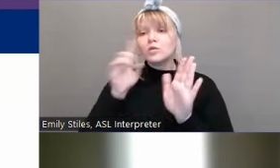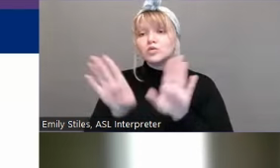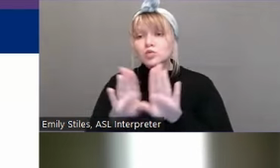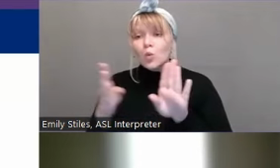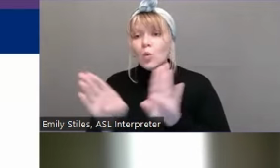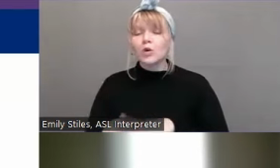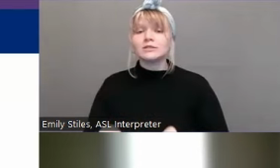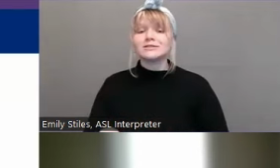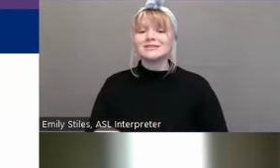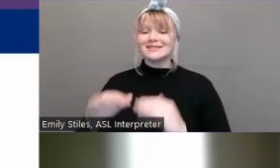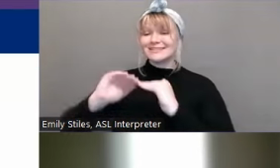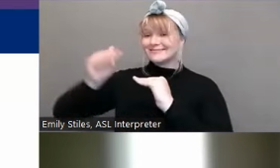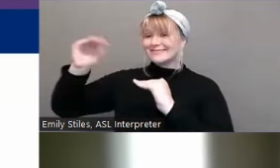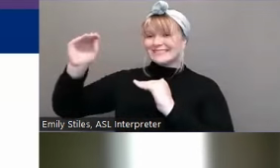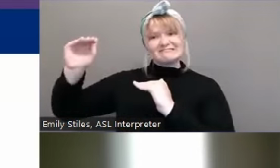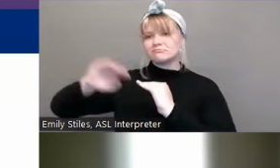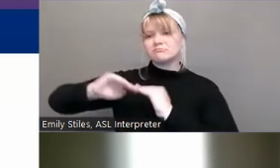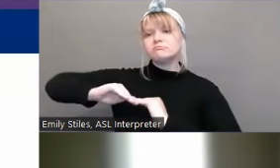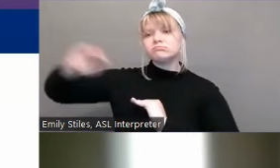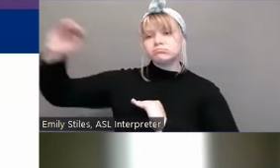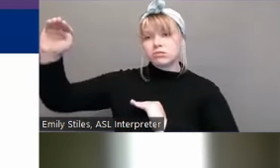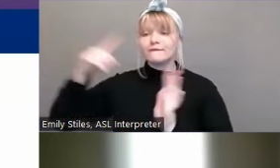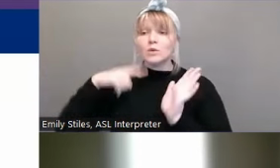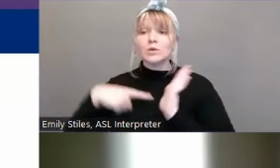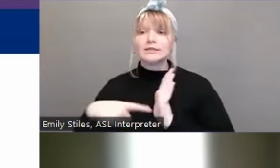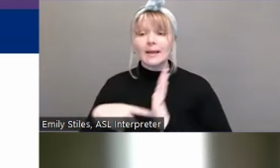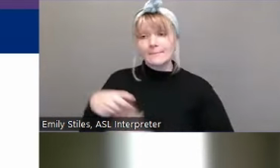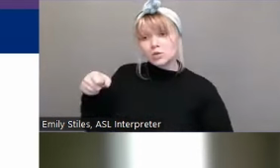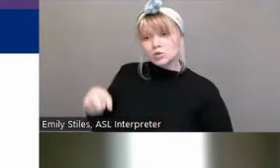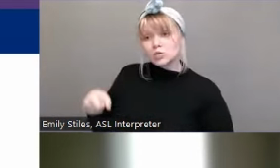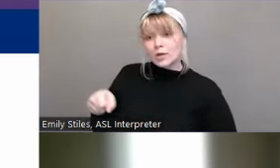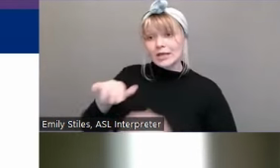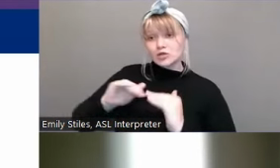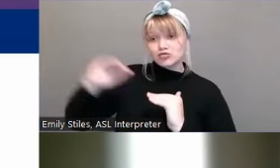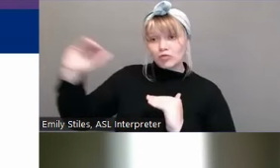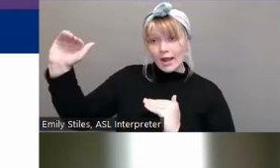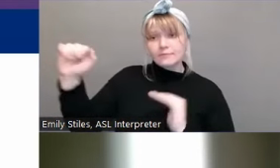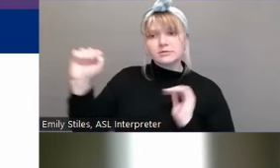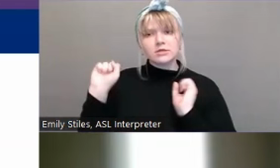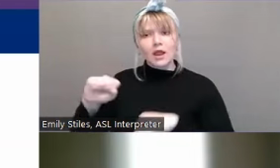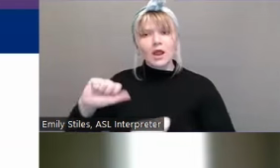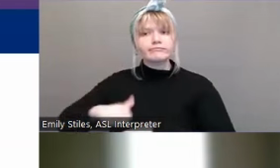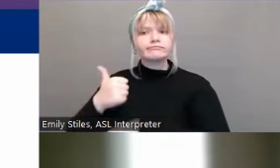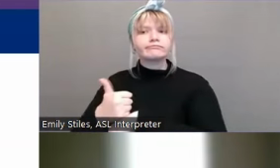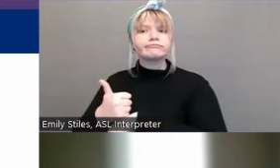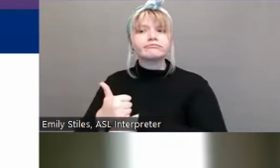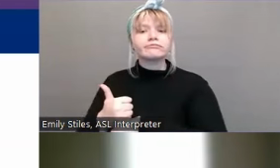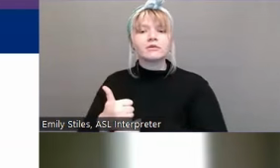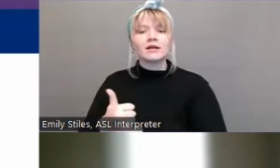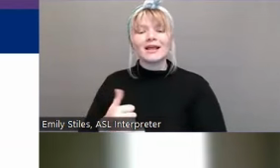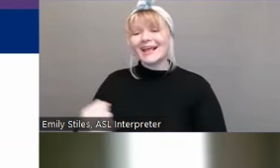suitcase ramps that can be temporarily put in as long as it's ADA compliant; we want